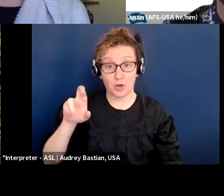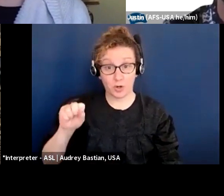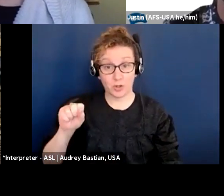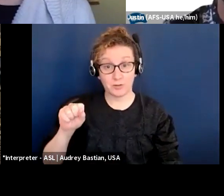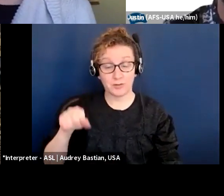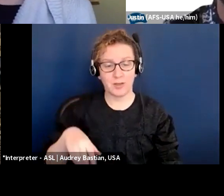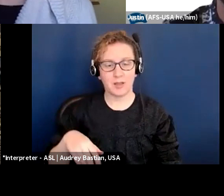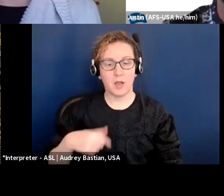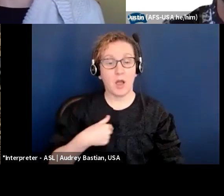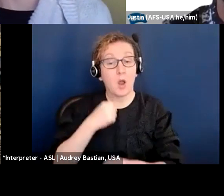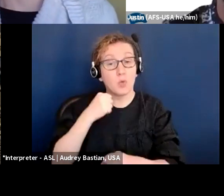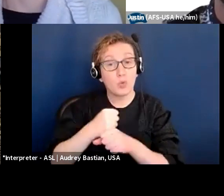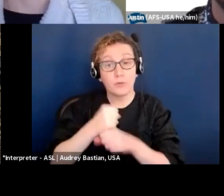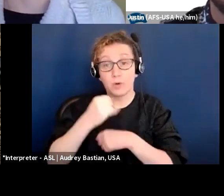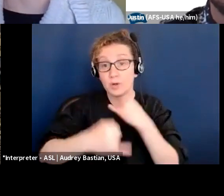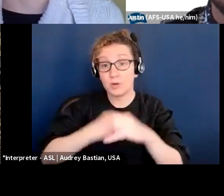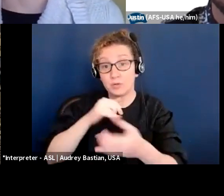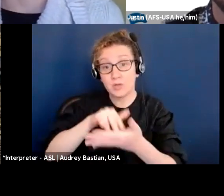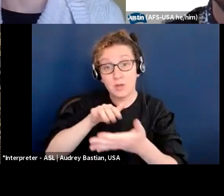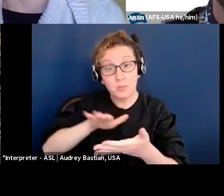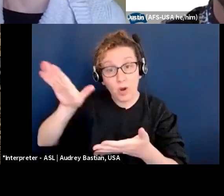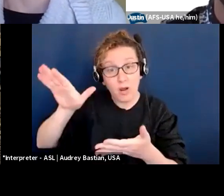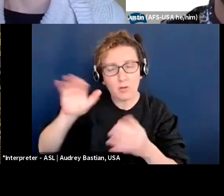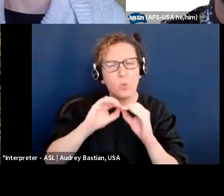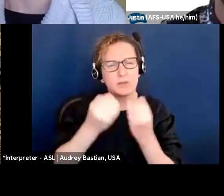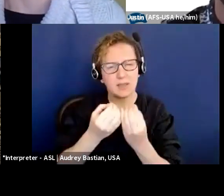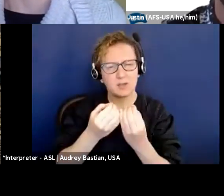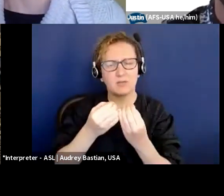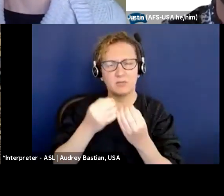International Studies Abroad, which is an organization in the study abroad world that